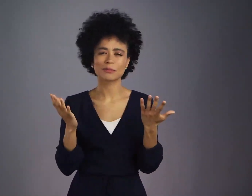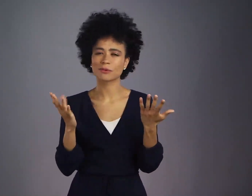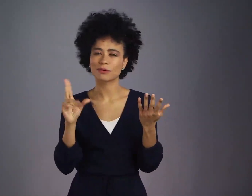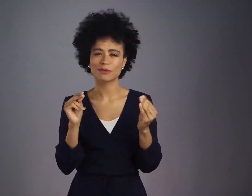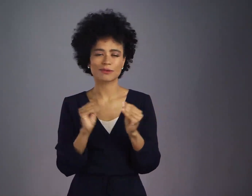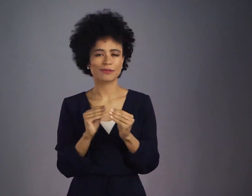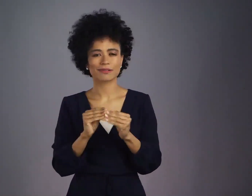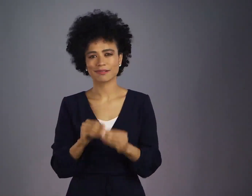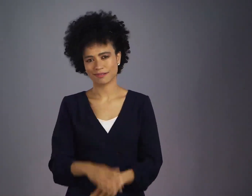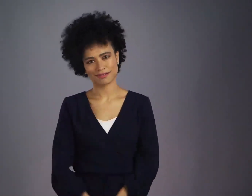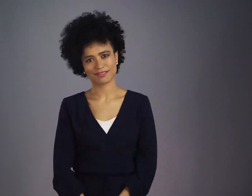He may be anything but that.